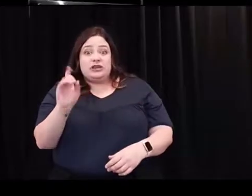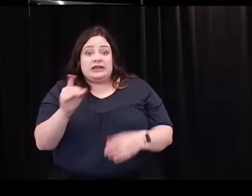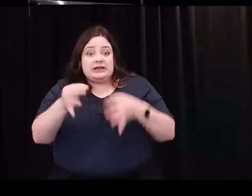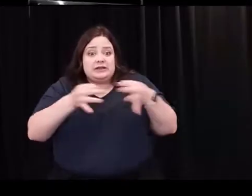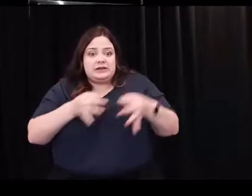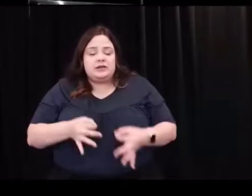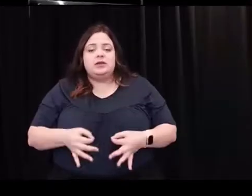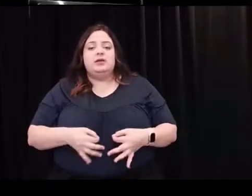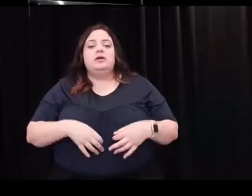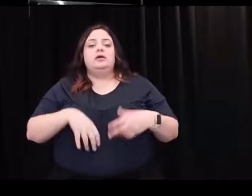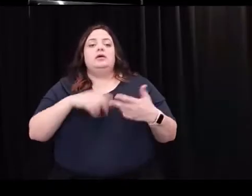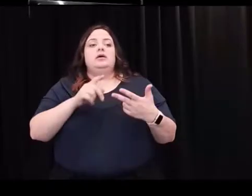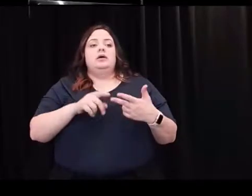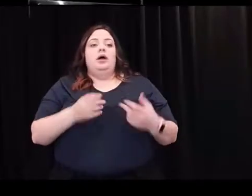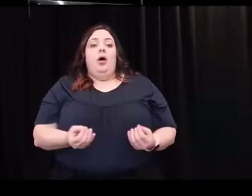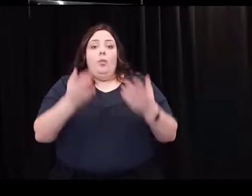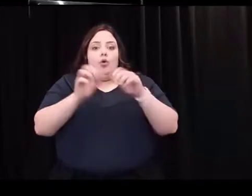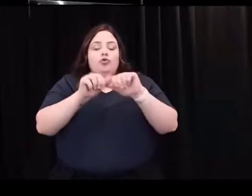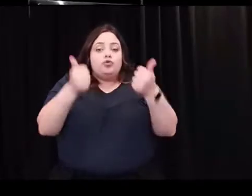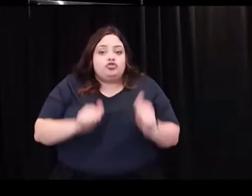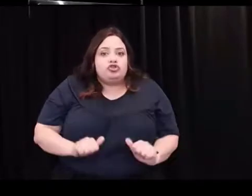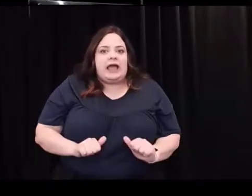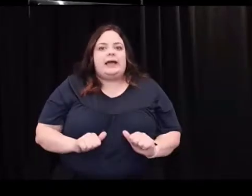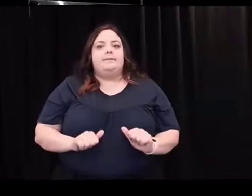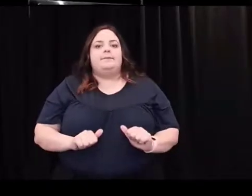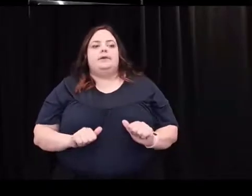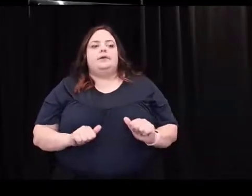shapes or multiple shapes, and and things like that. So there's a lot of things to do with the